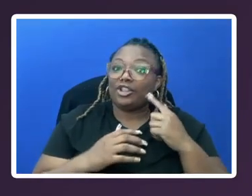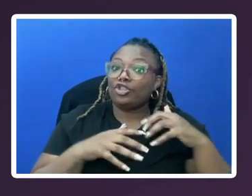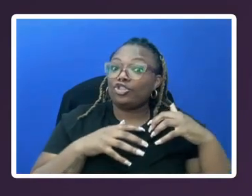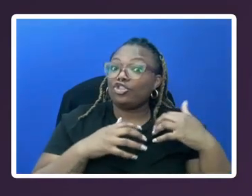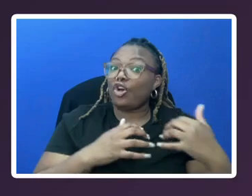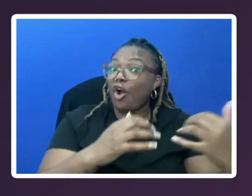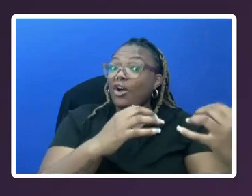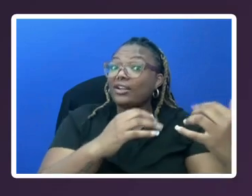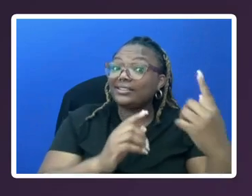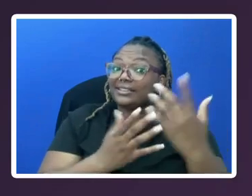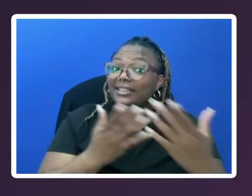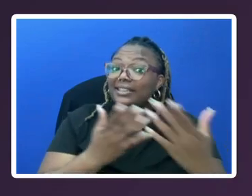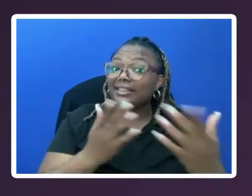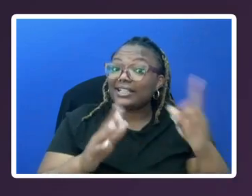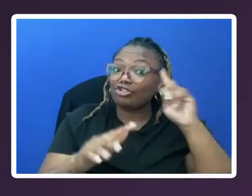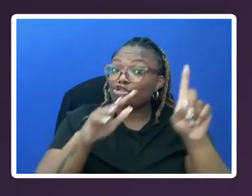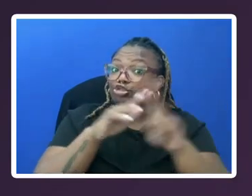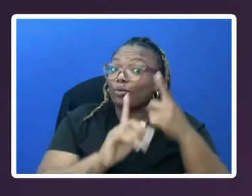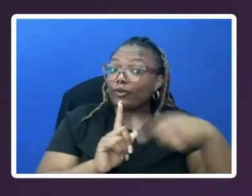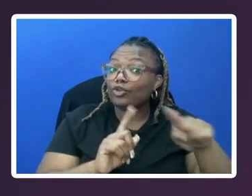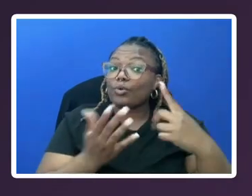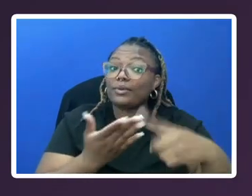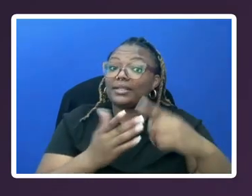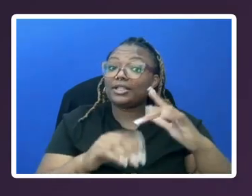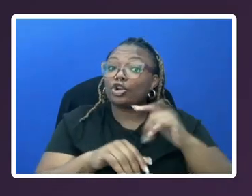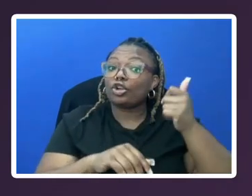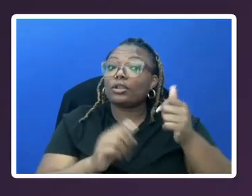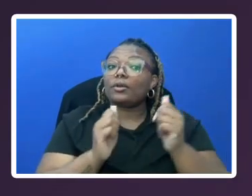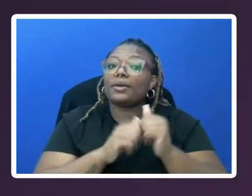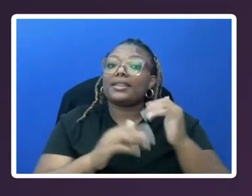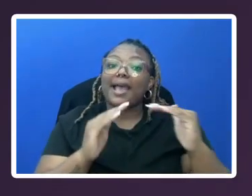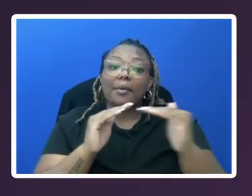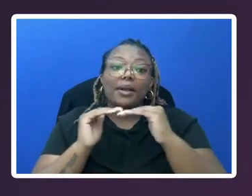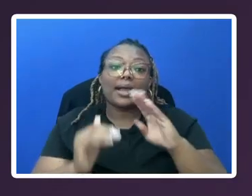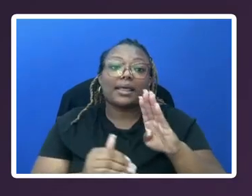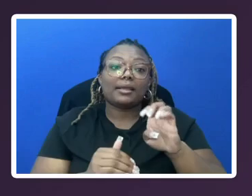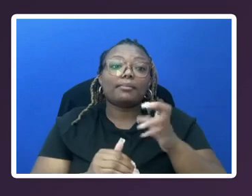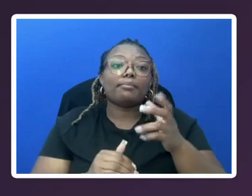talking earlier with our colleague, Bert, are things like Columbus's first landfall.